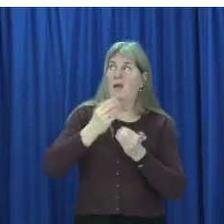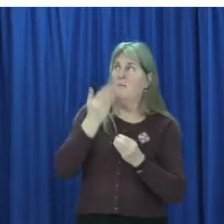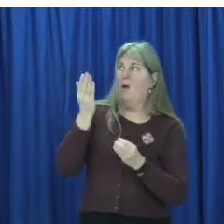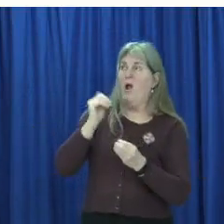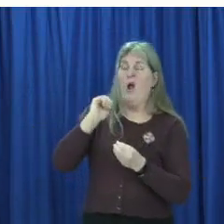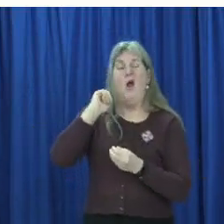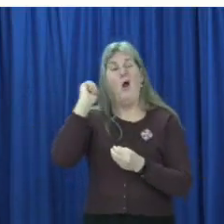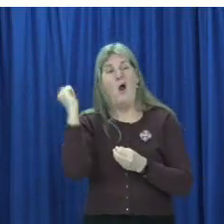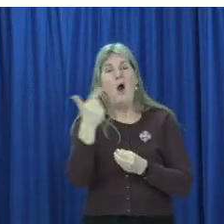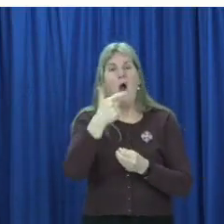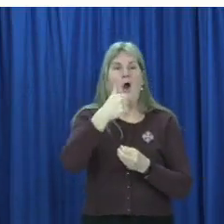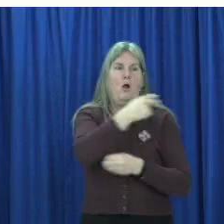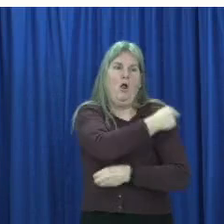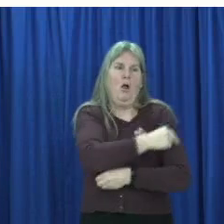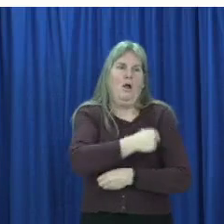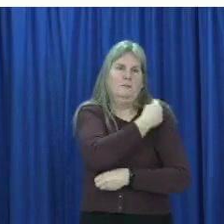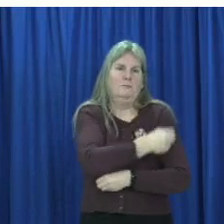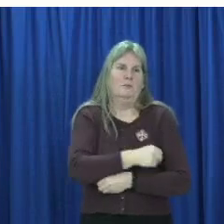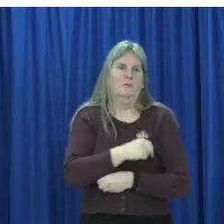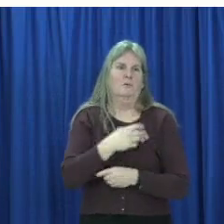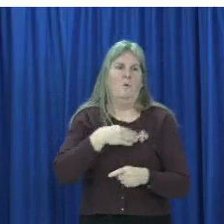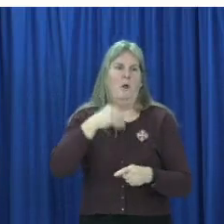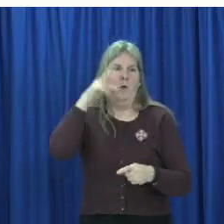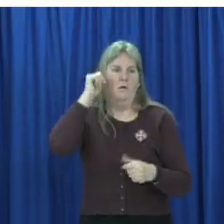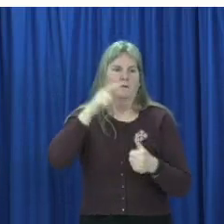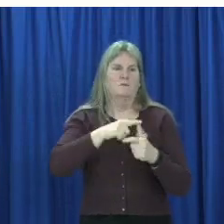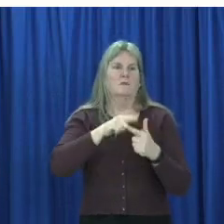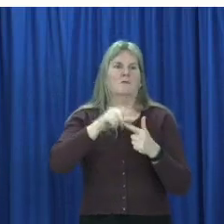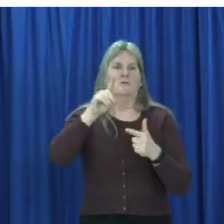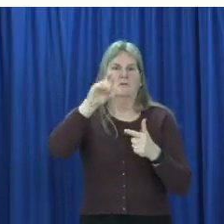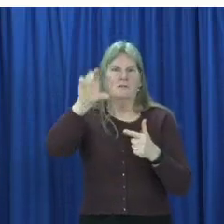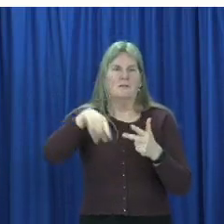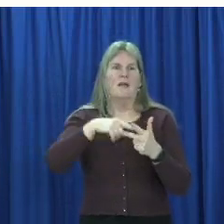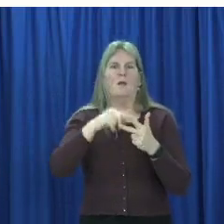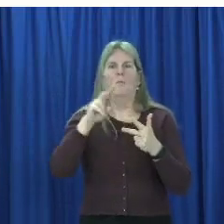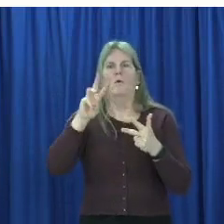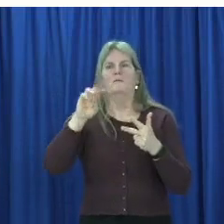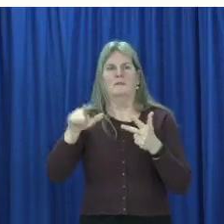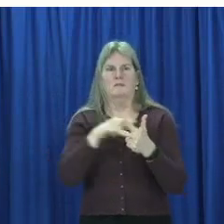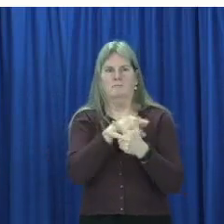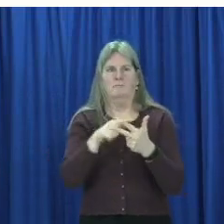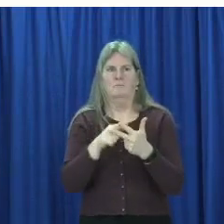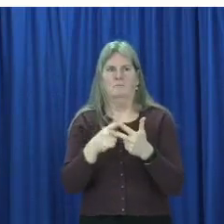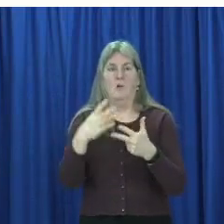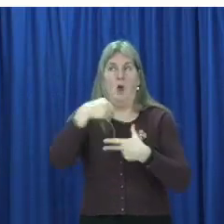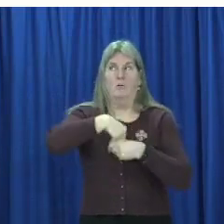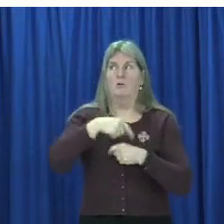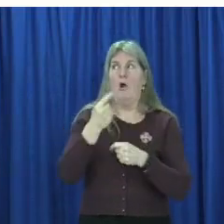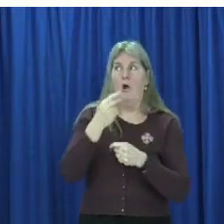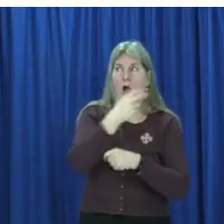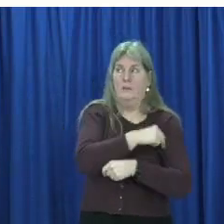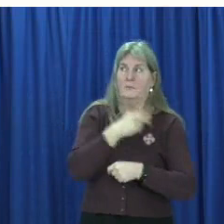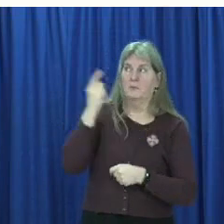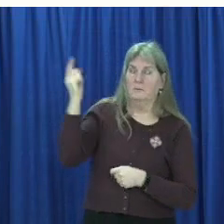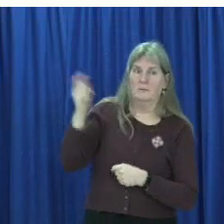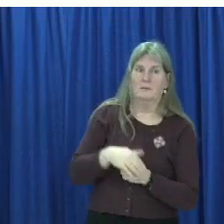Whitehorse and Watson Lake hospitals. And you also can see that there's a total number of medivacs,